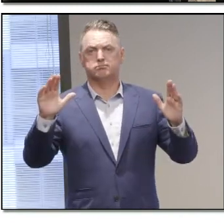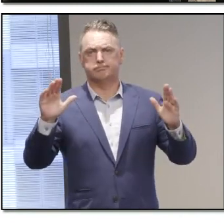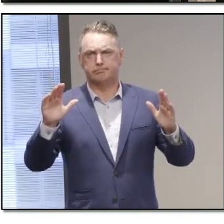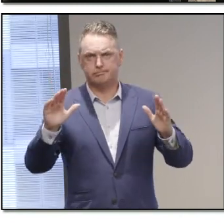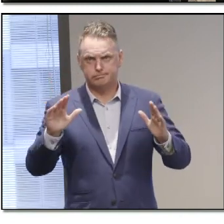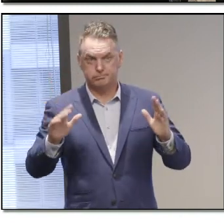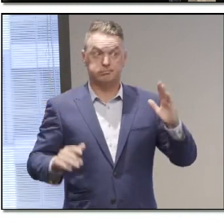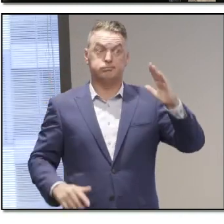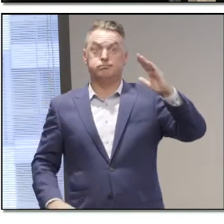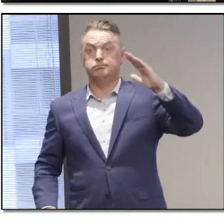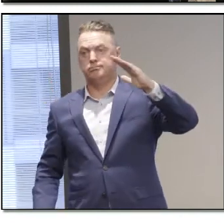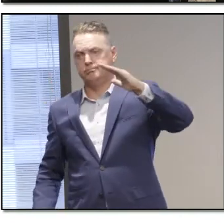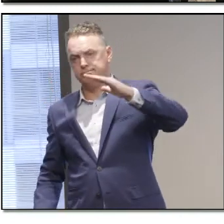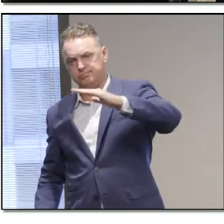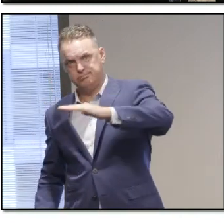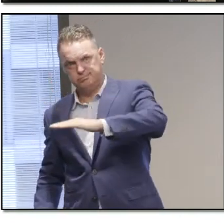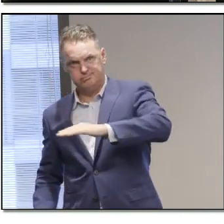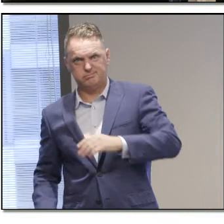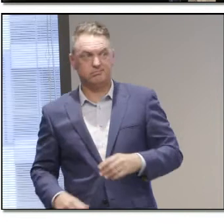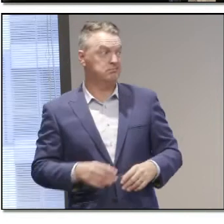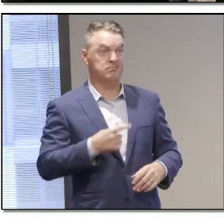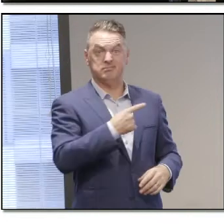your lung function starts to decline. Mine's probably way down here somewhere.